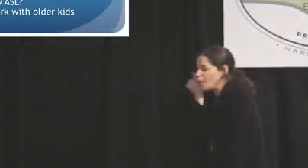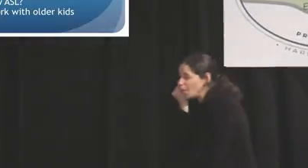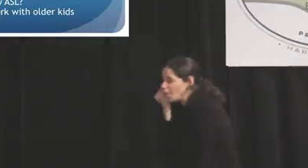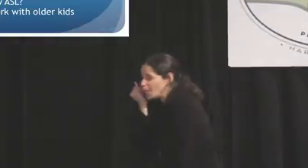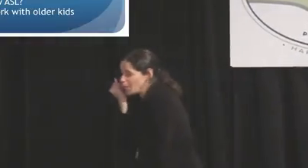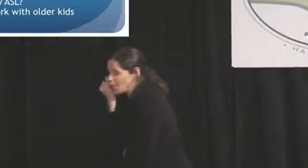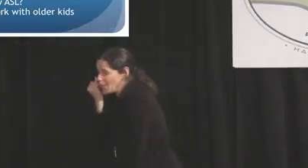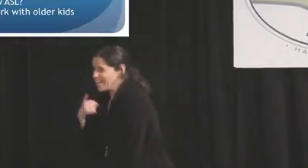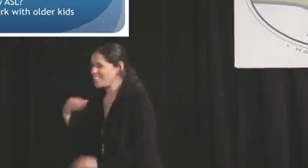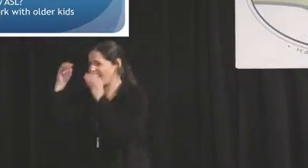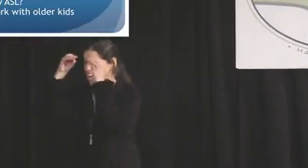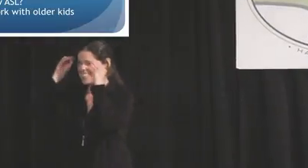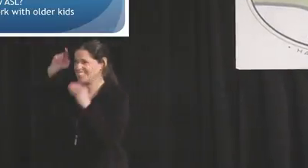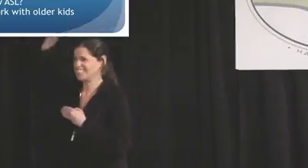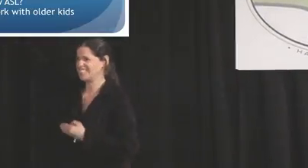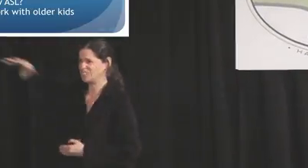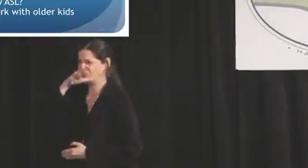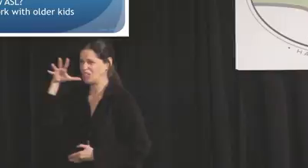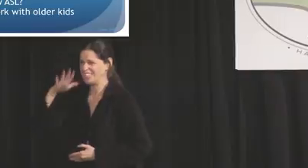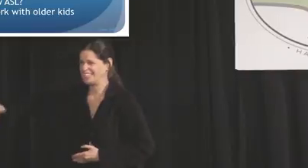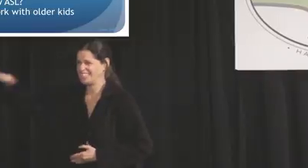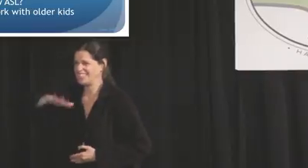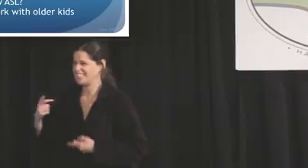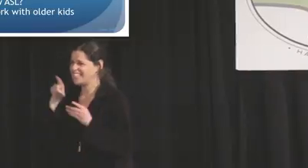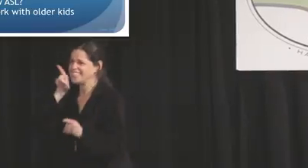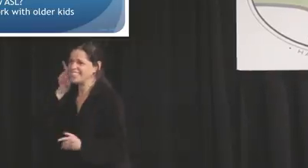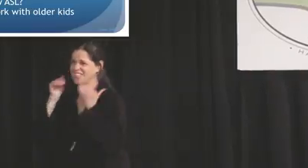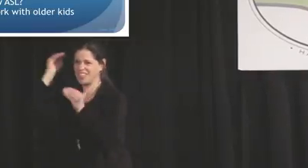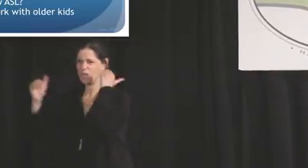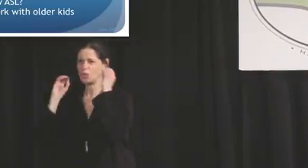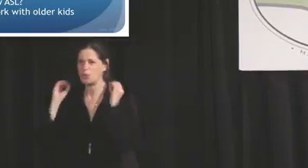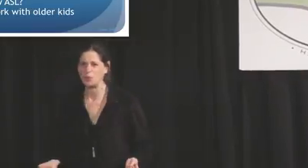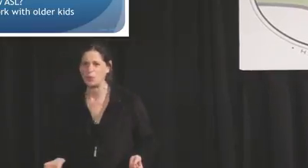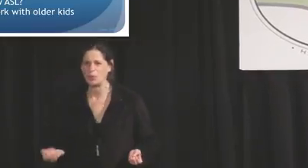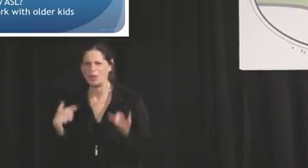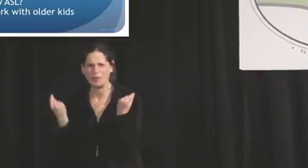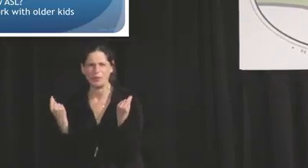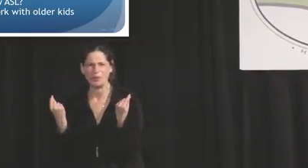“What if I'm teaching in some rural area? “There are no deaf adults in my area.”